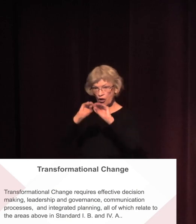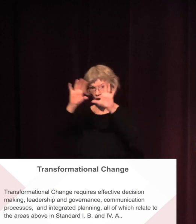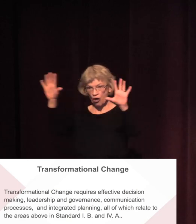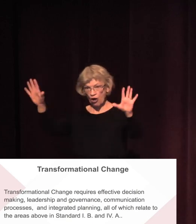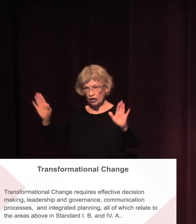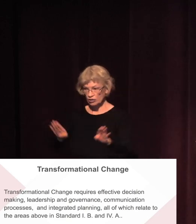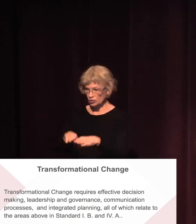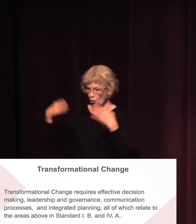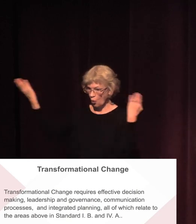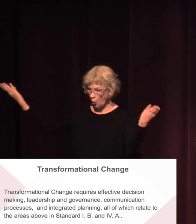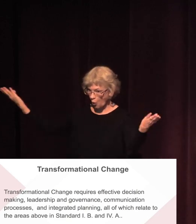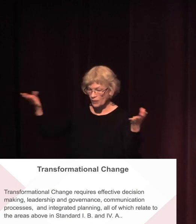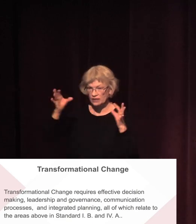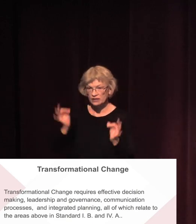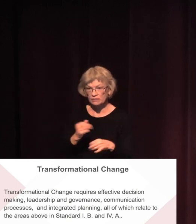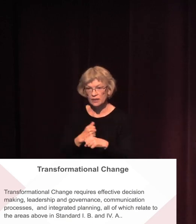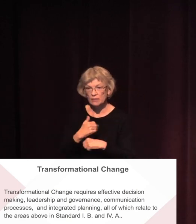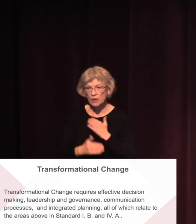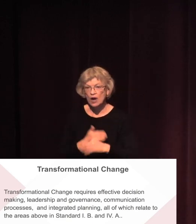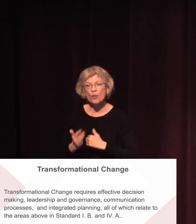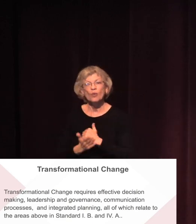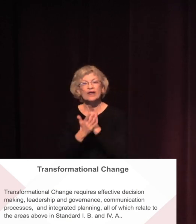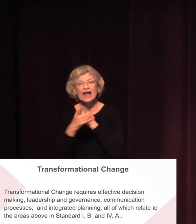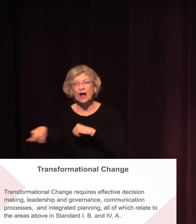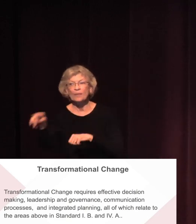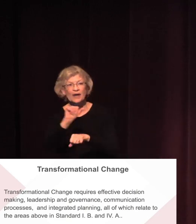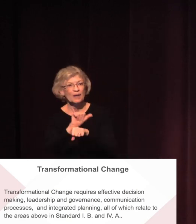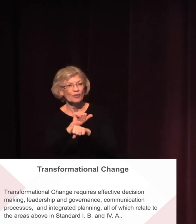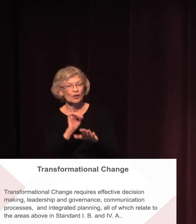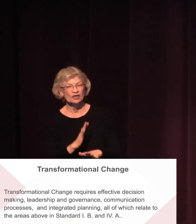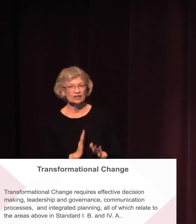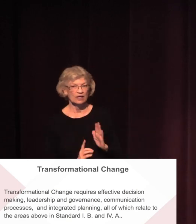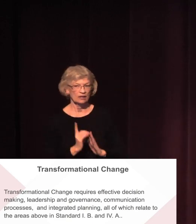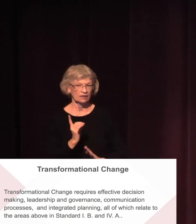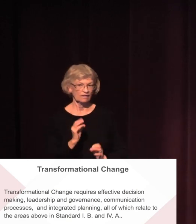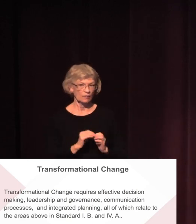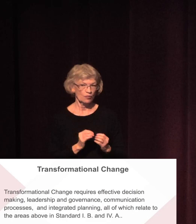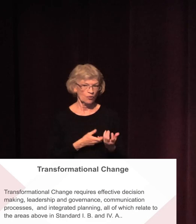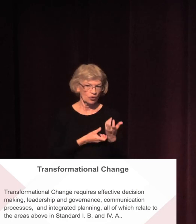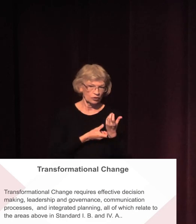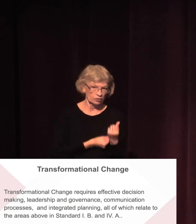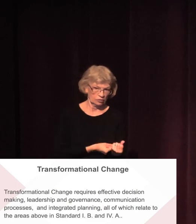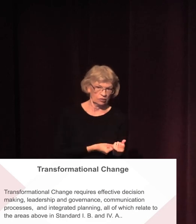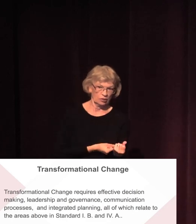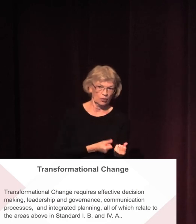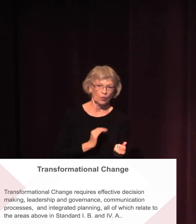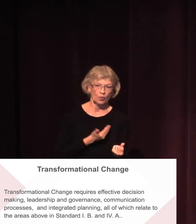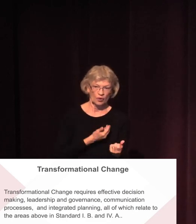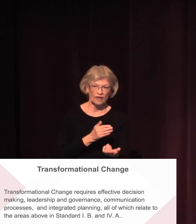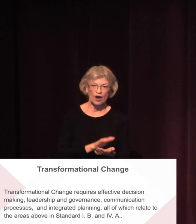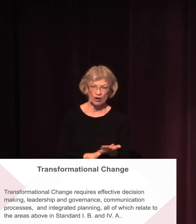decision-making apparatus, our hope is that having a clear and transparent decision-making processes can help employees